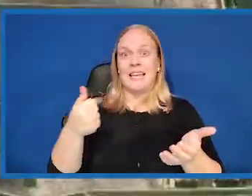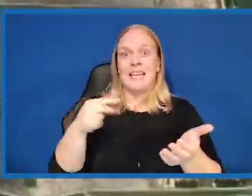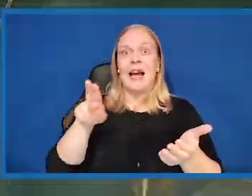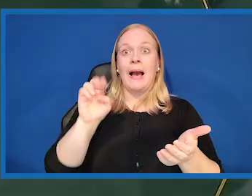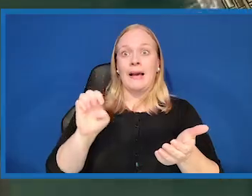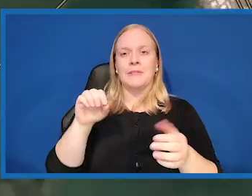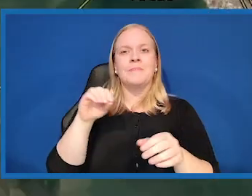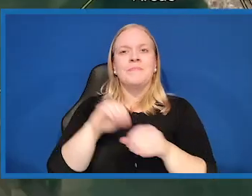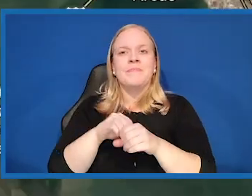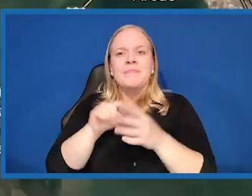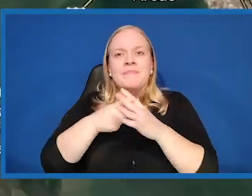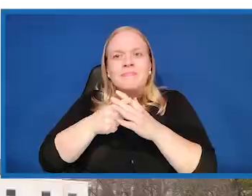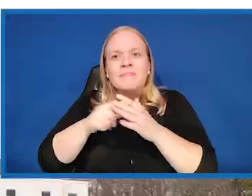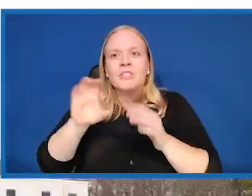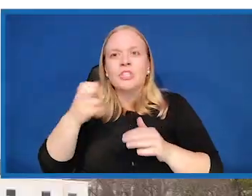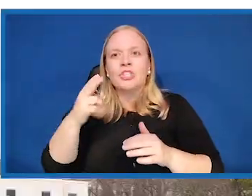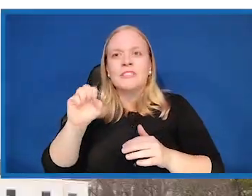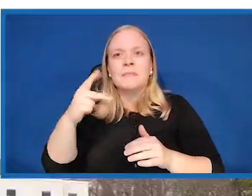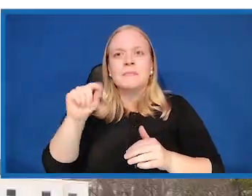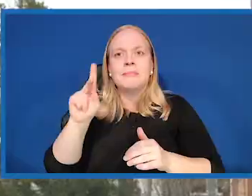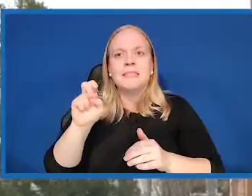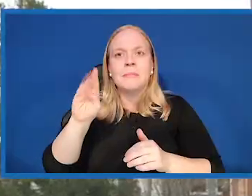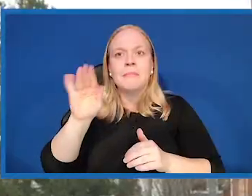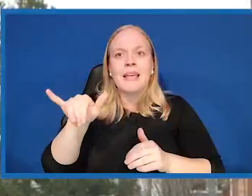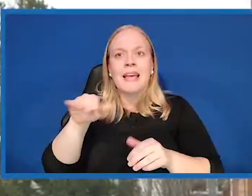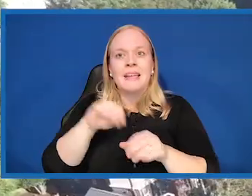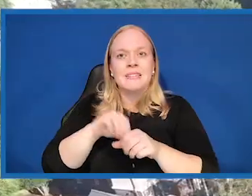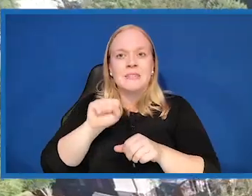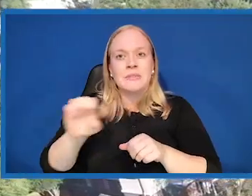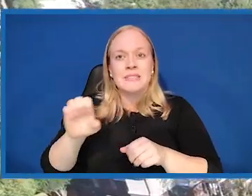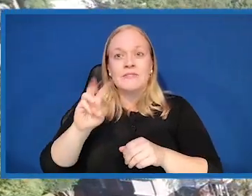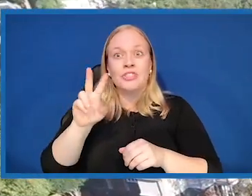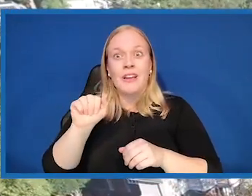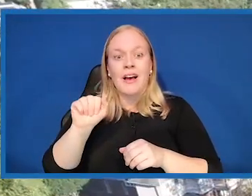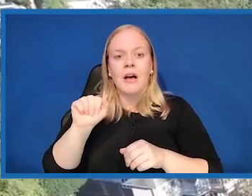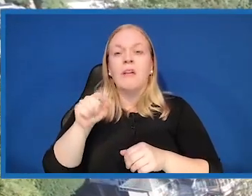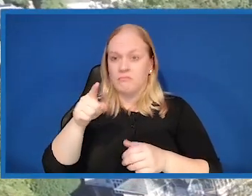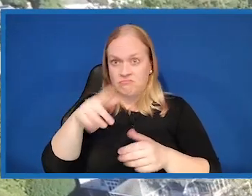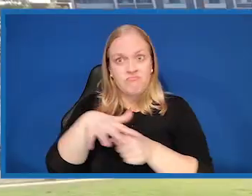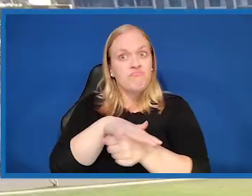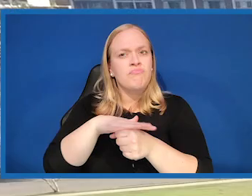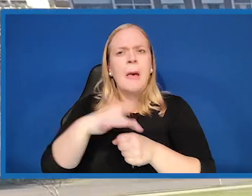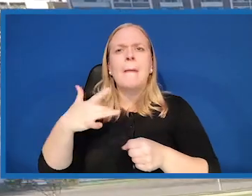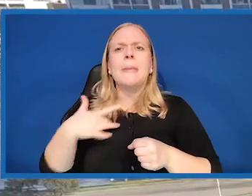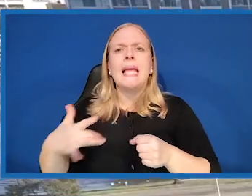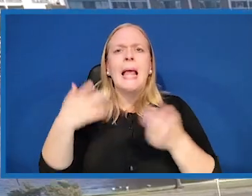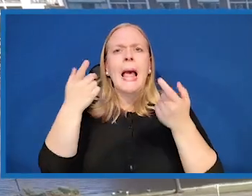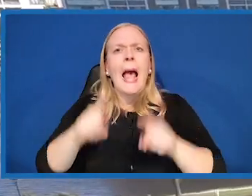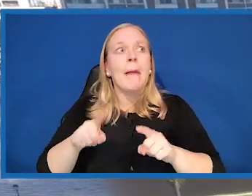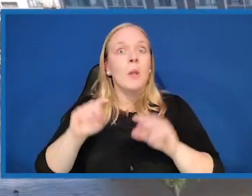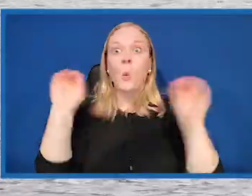IN SOUTHEAST VIRGINIA. THIS AREA WILL SEE WHAT WE CALL BLUE SKY FLOODING QUITE REGULARLY. WHERE THERE'S-THERE'S NO STORM EVENT.